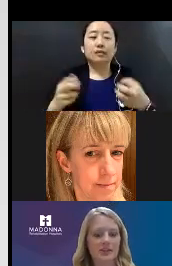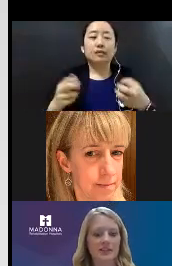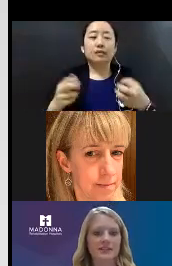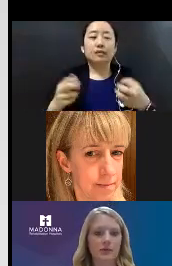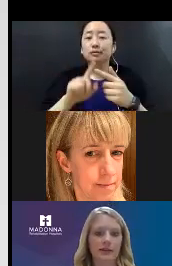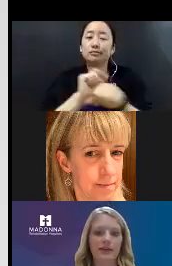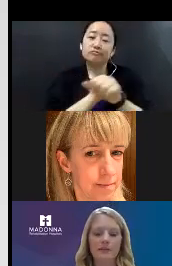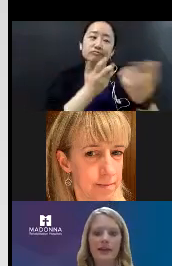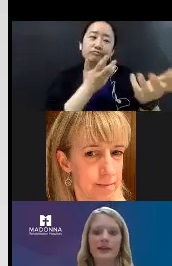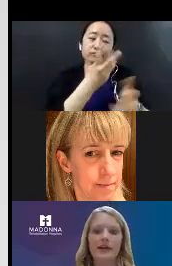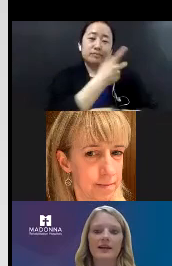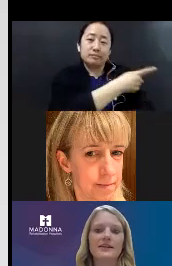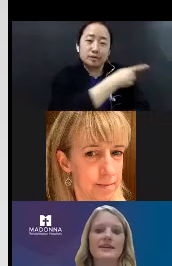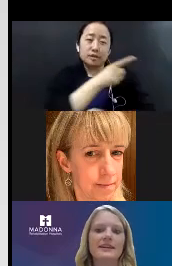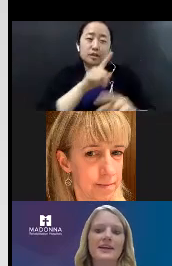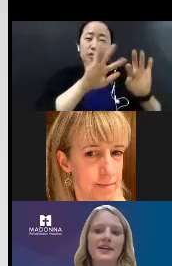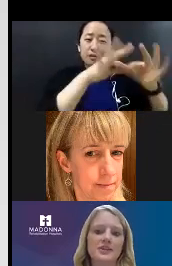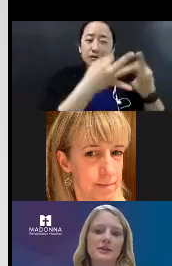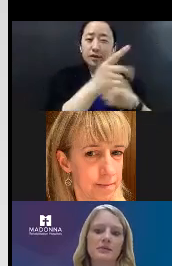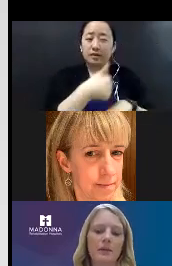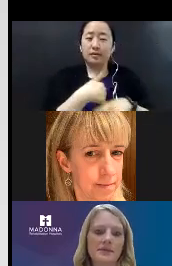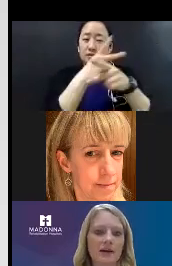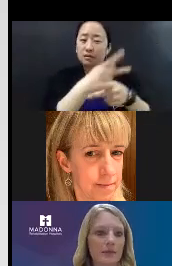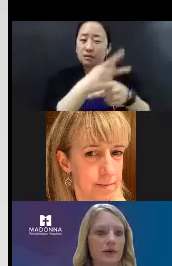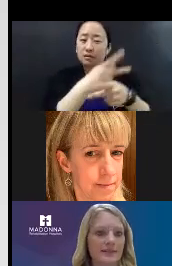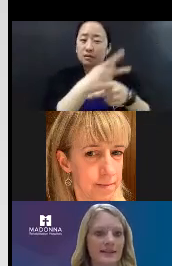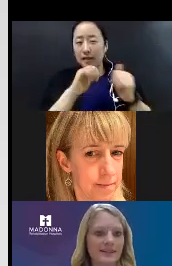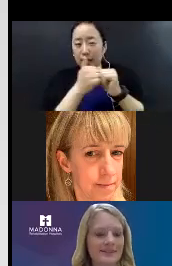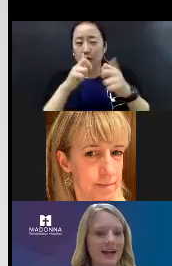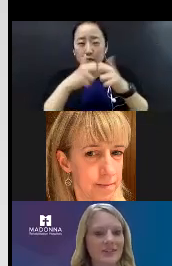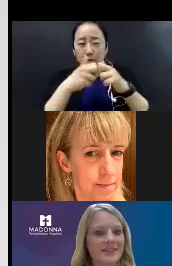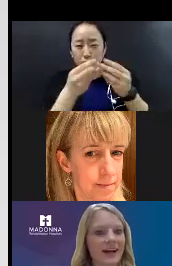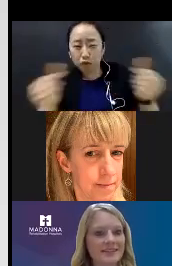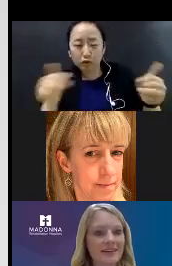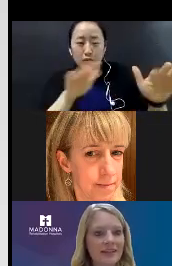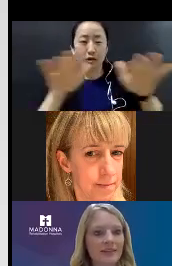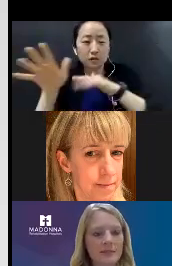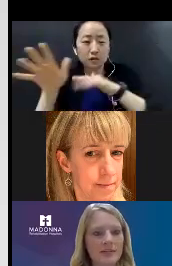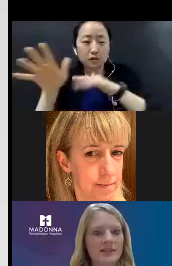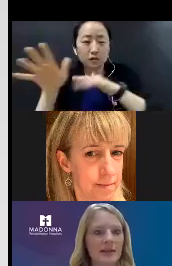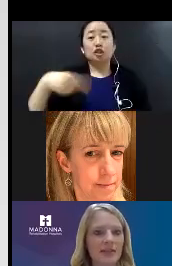PATIENT OR THEIR FAMILY AND CAREGIVERS IN THE EDUCATION AND PROBLEM-SOLVING PROCESS. IT'S NOT JUST US GIVING THE INFORMATION, BUT THEM